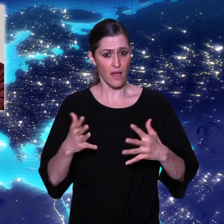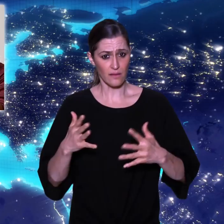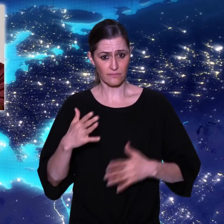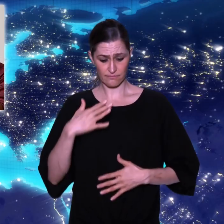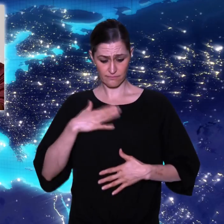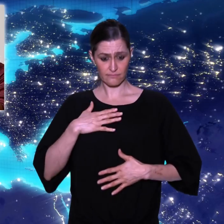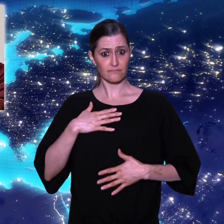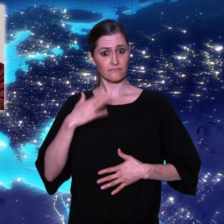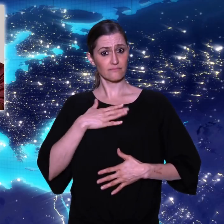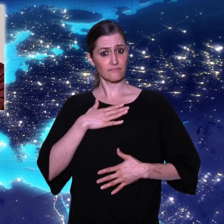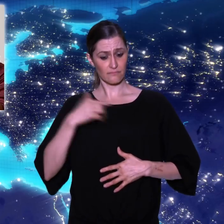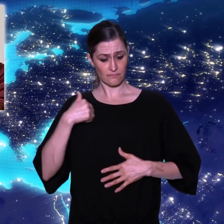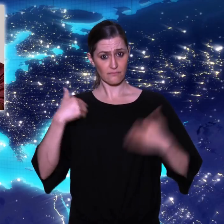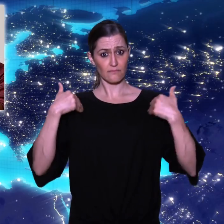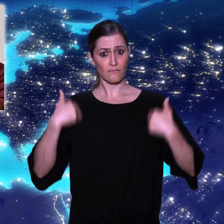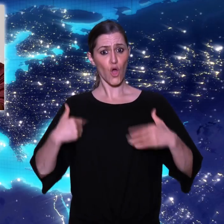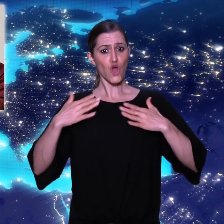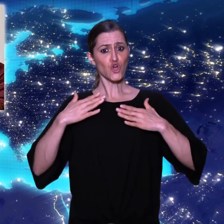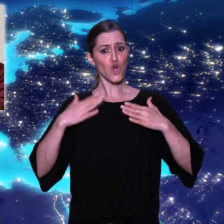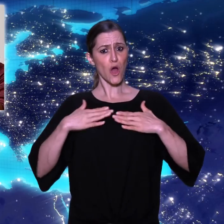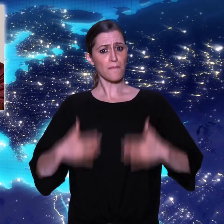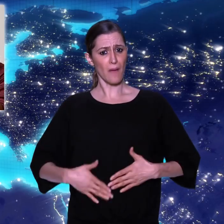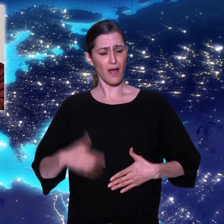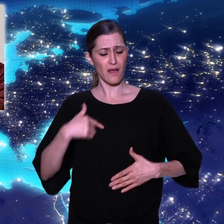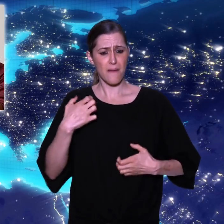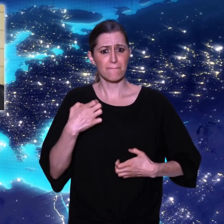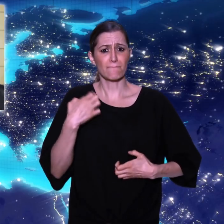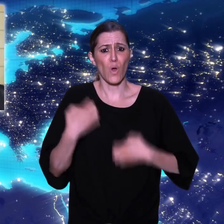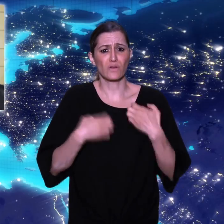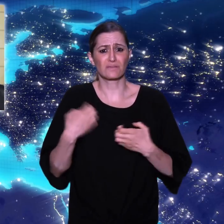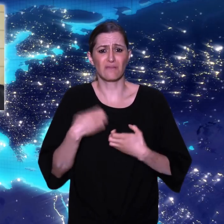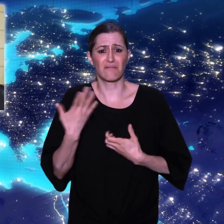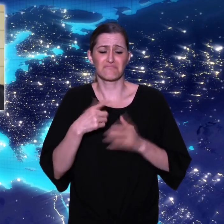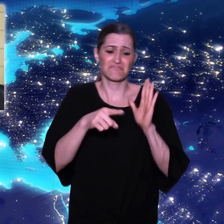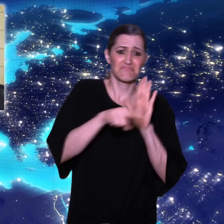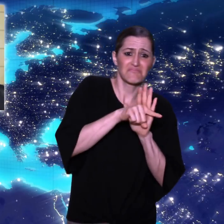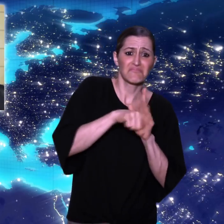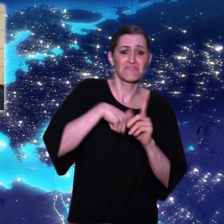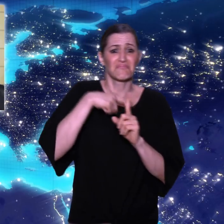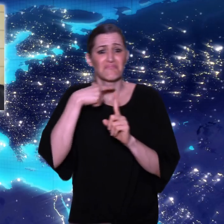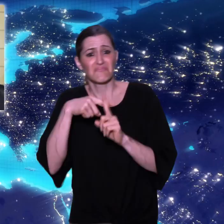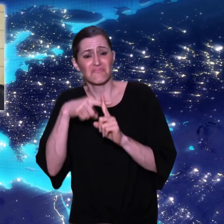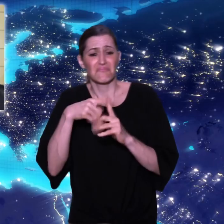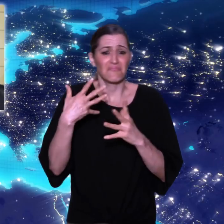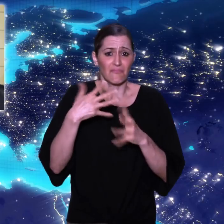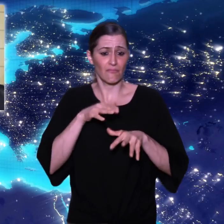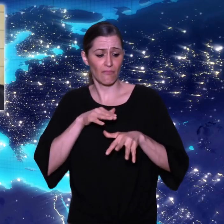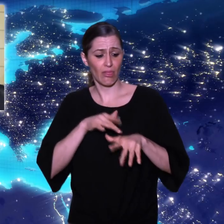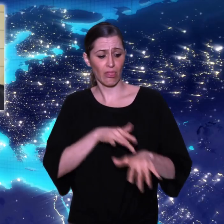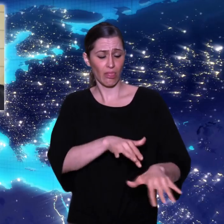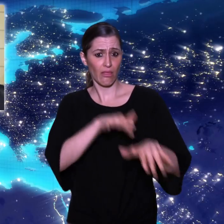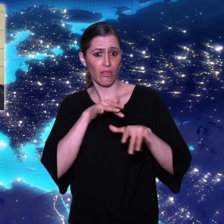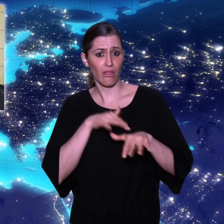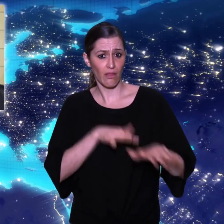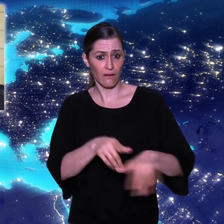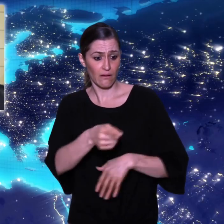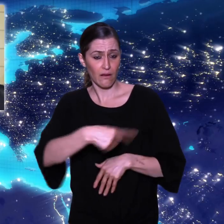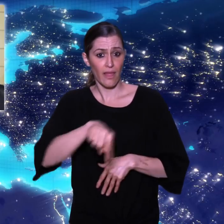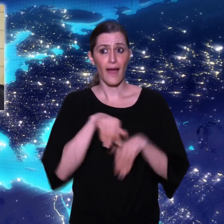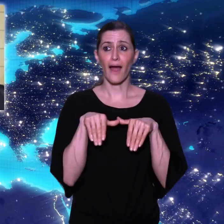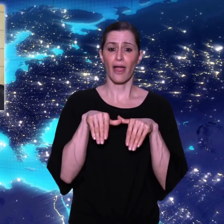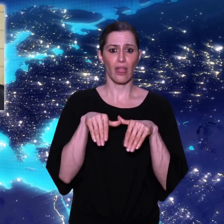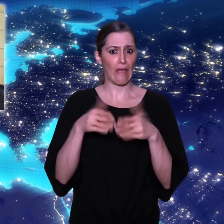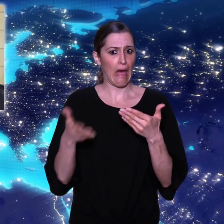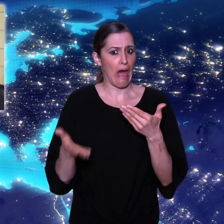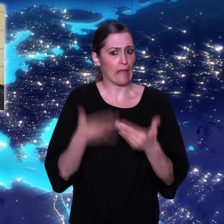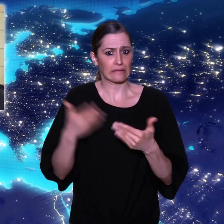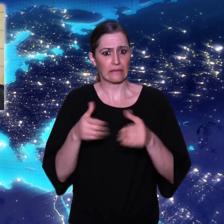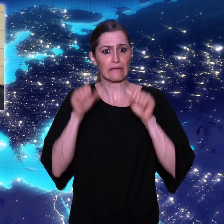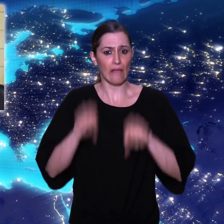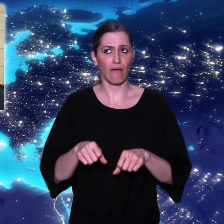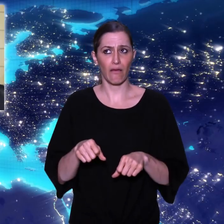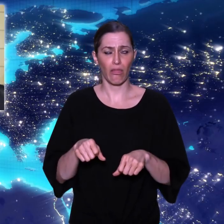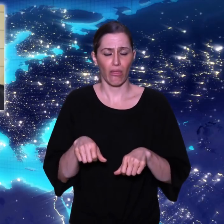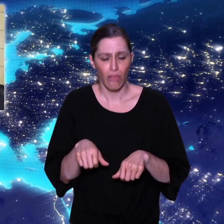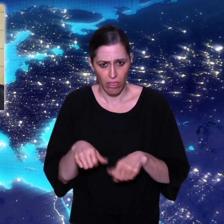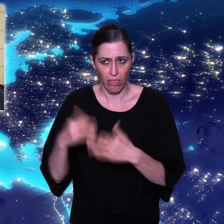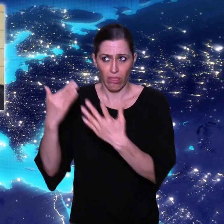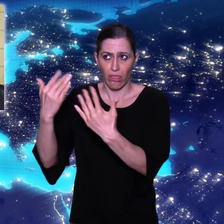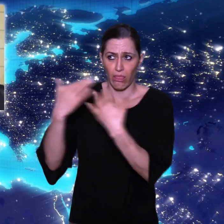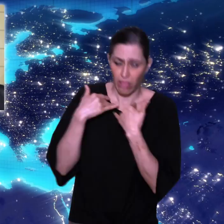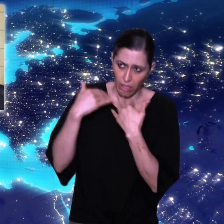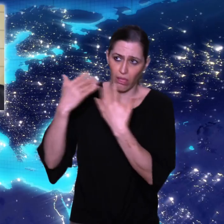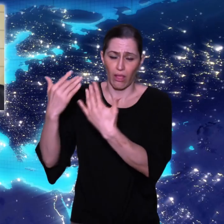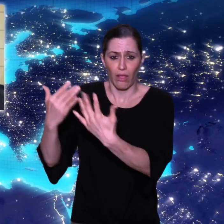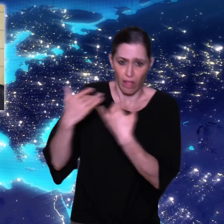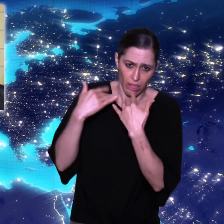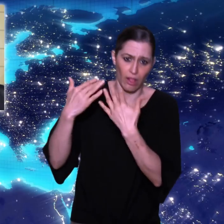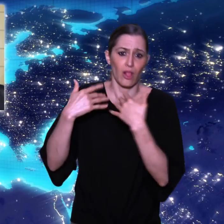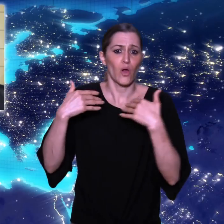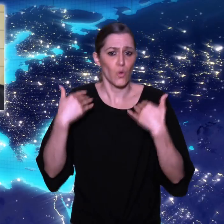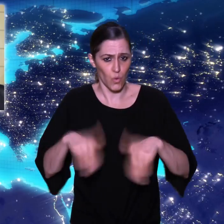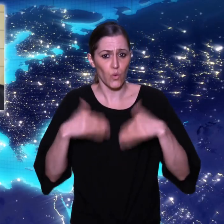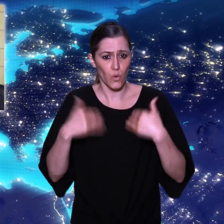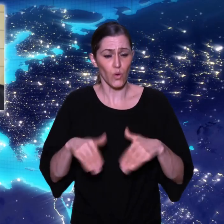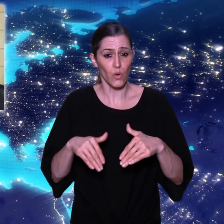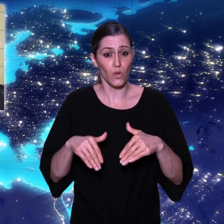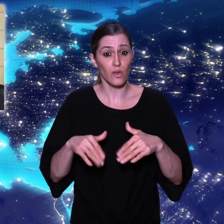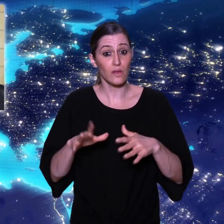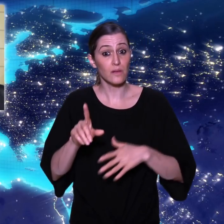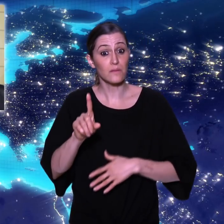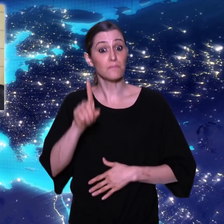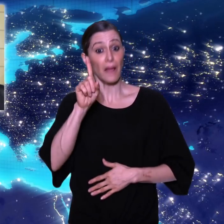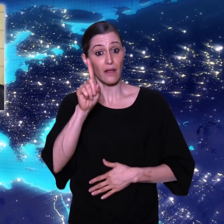With people, dogs play a less significant role in